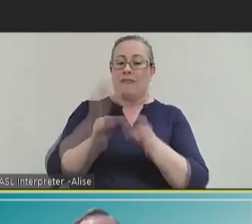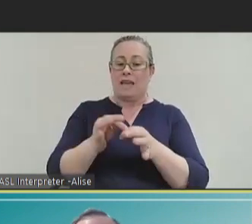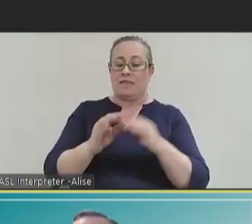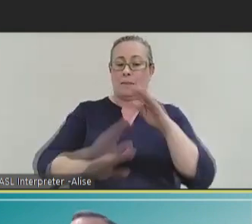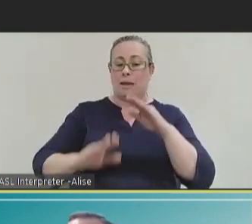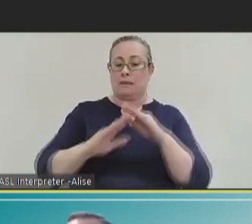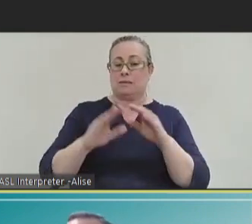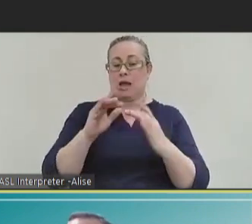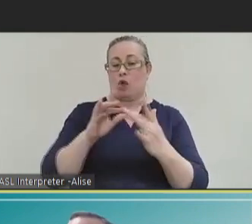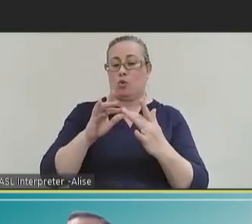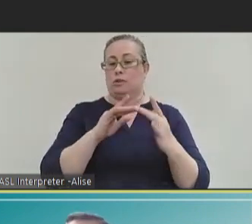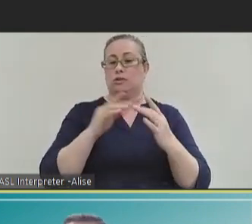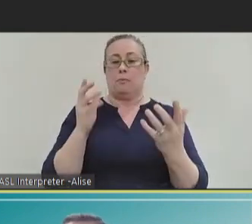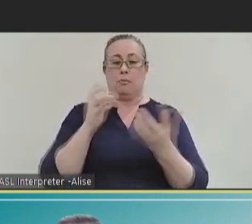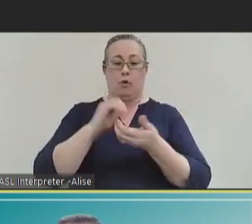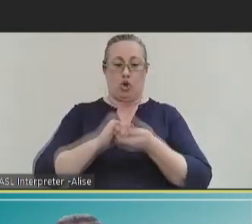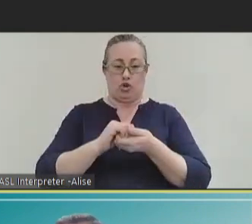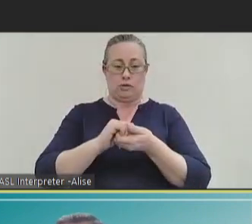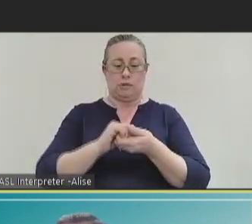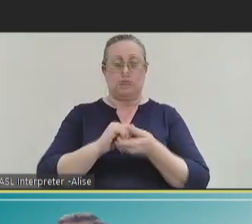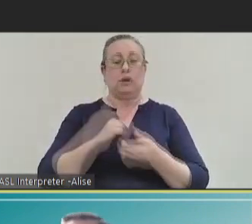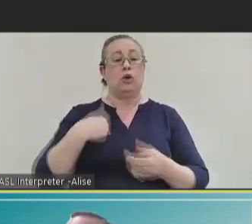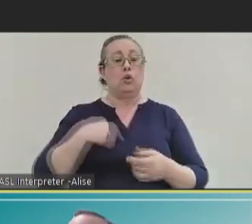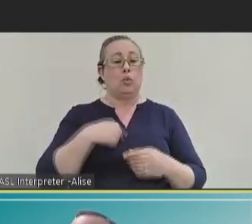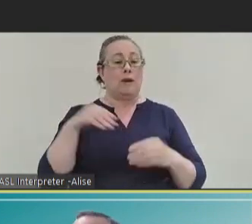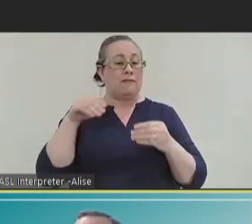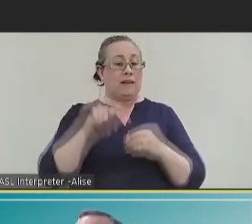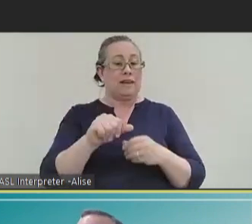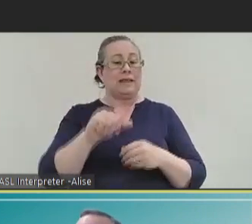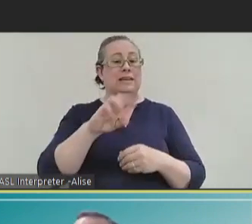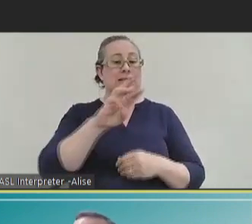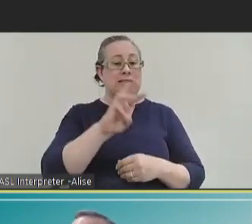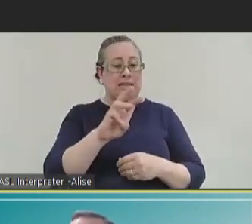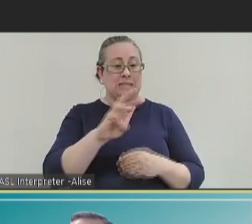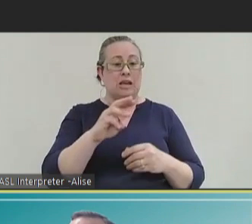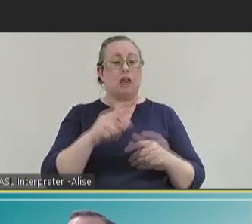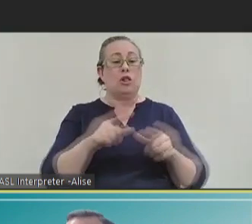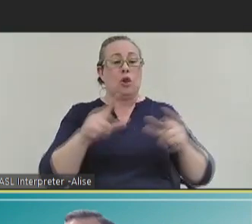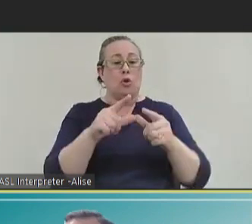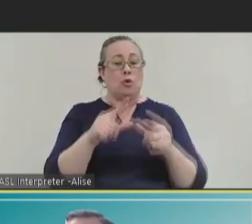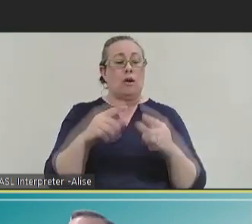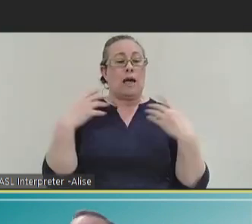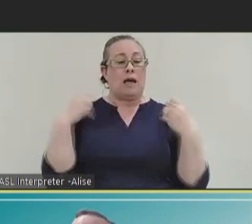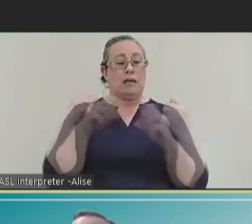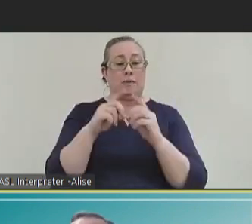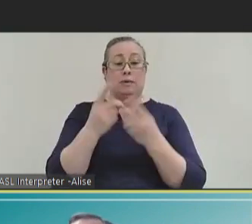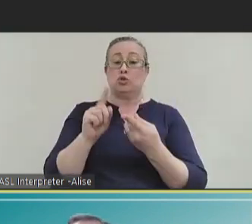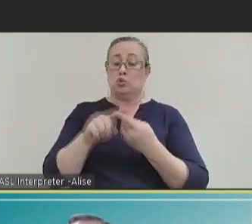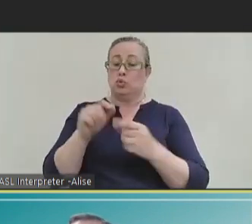NACCHO is funding six local health departments to work with faith-based partners to identify